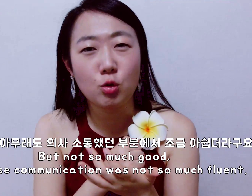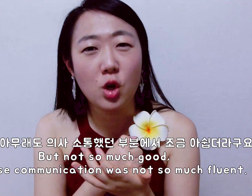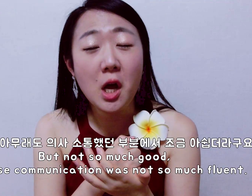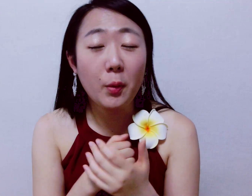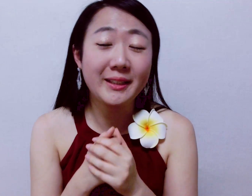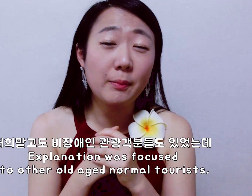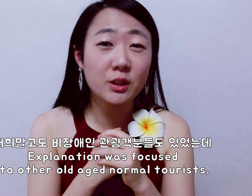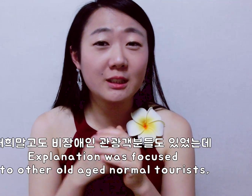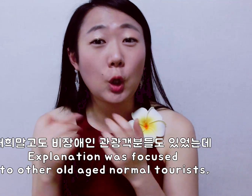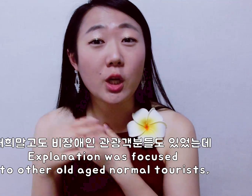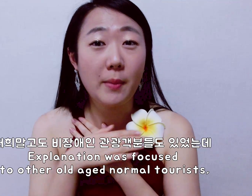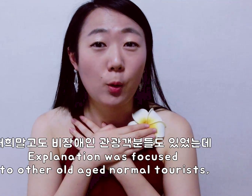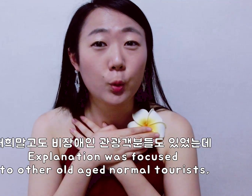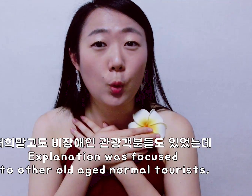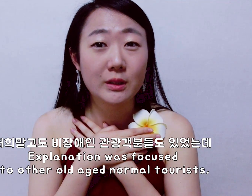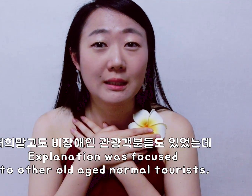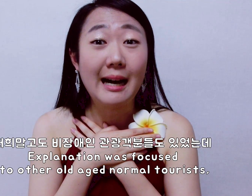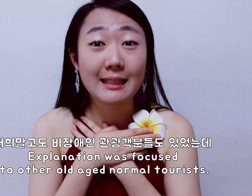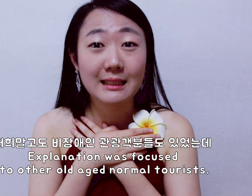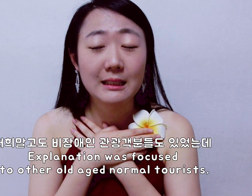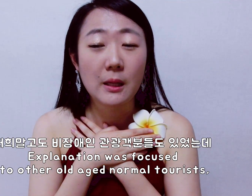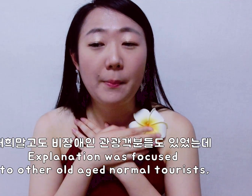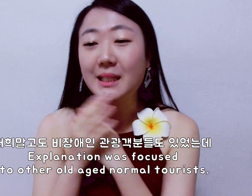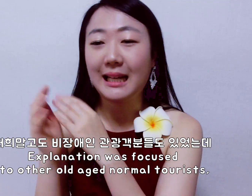자세히보니까 abcdez까지 수화로 하고